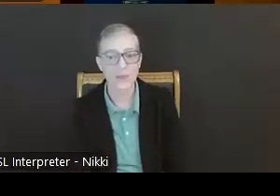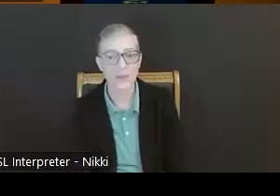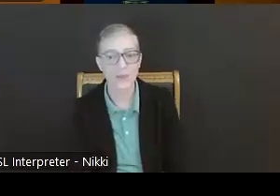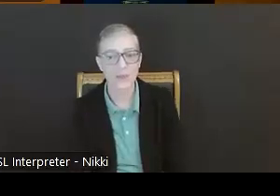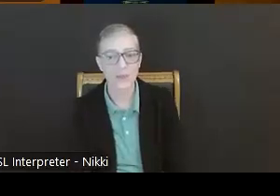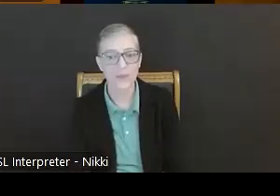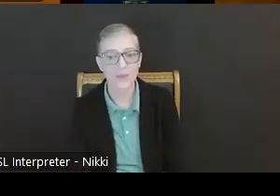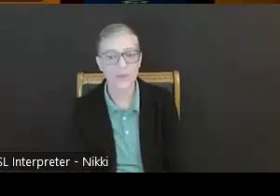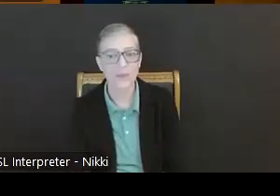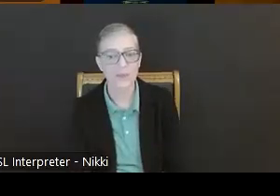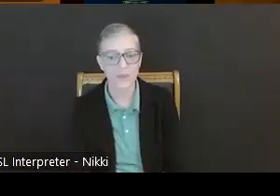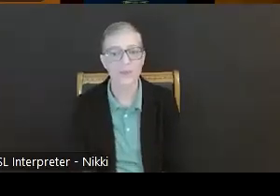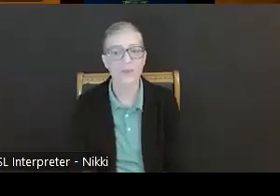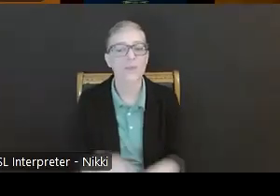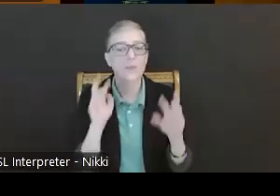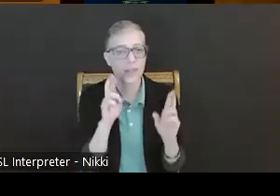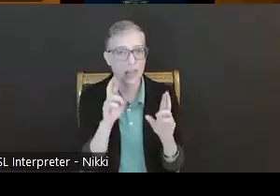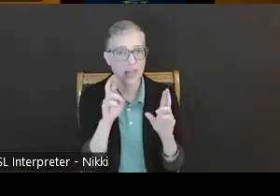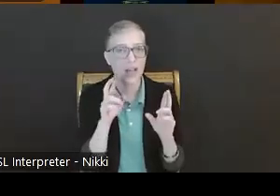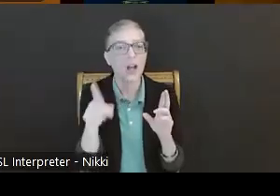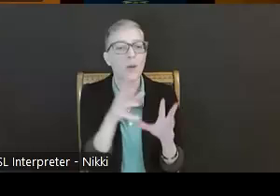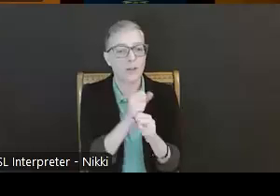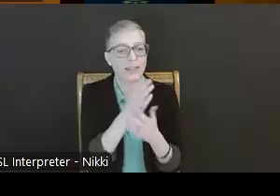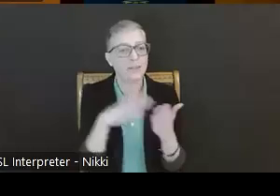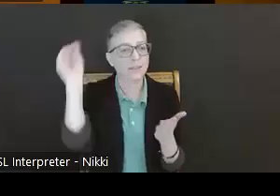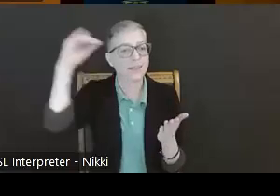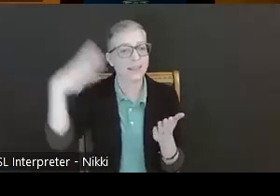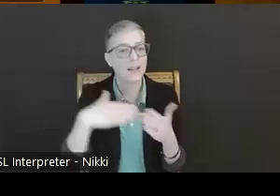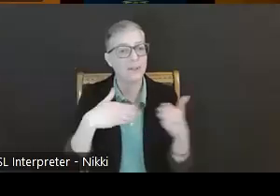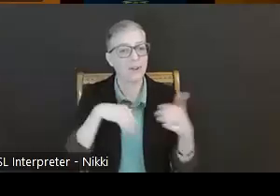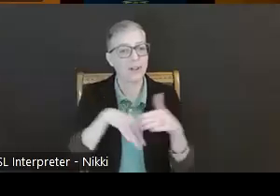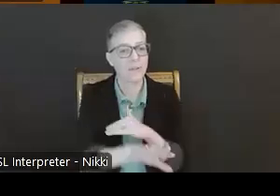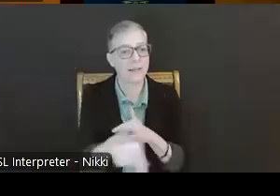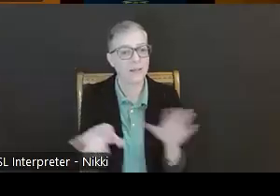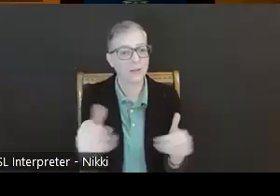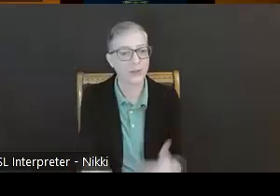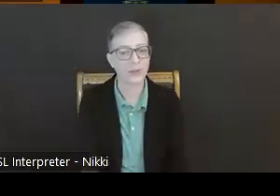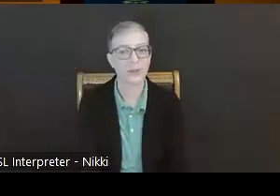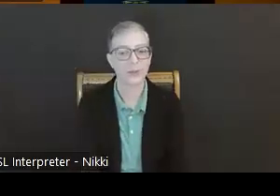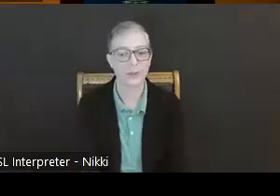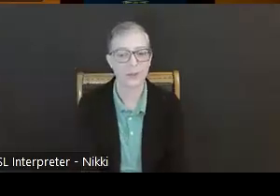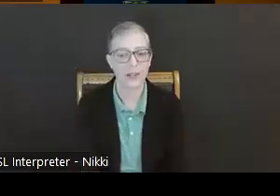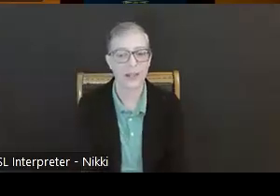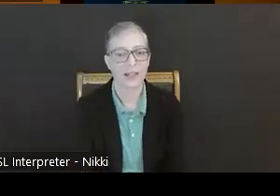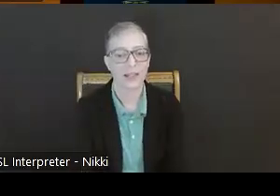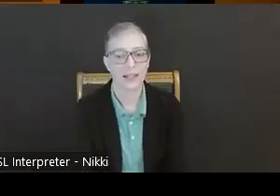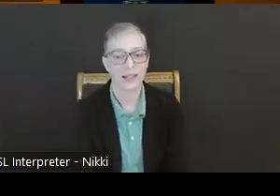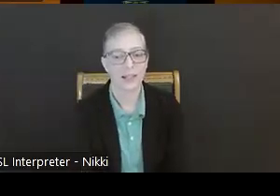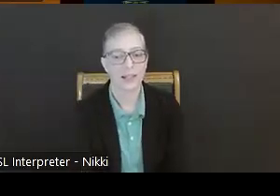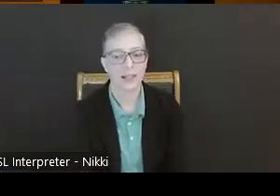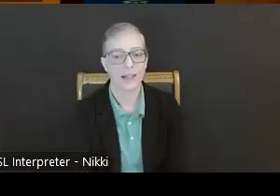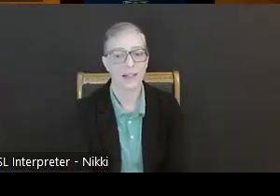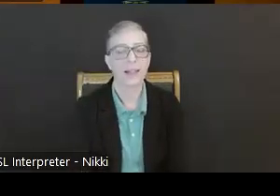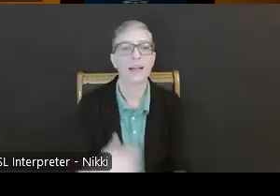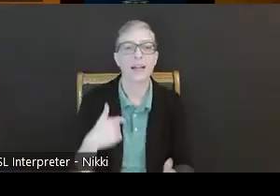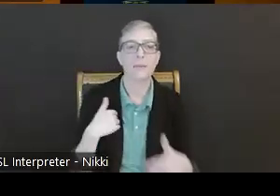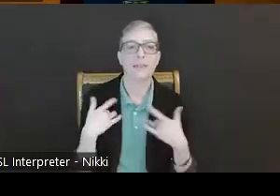sunshine before coming into this room um I'm excited to be here today to talk about okay